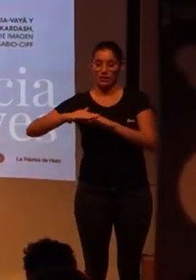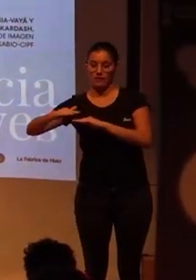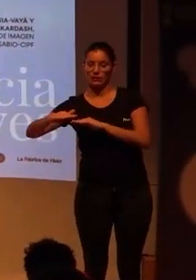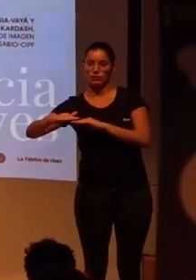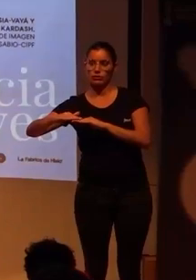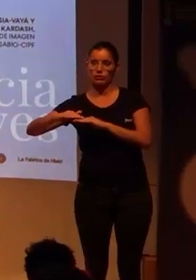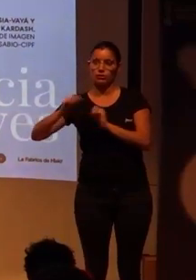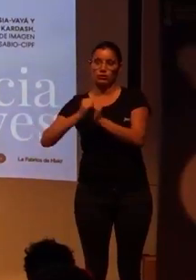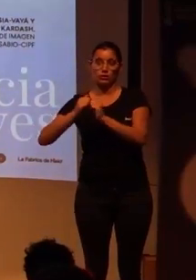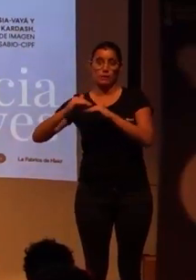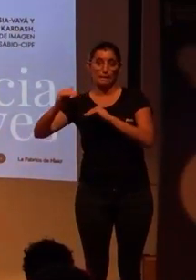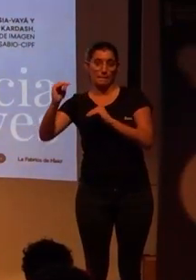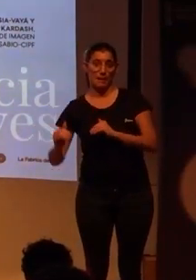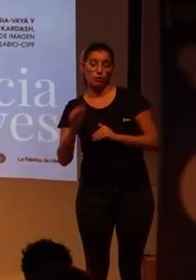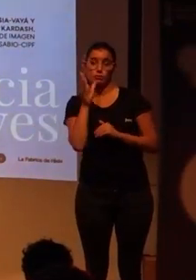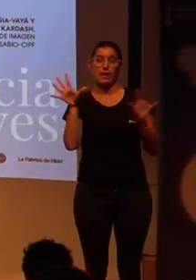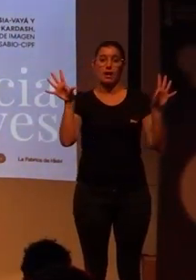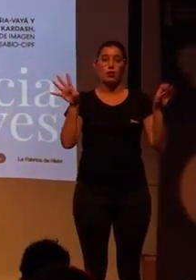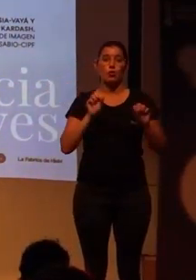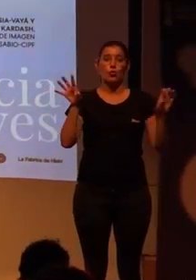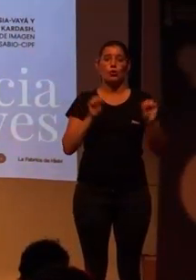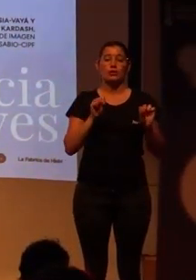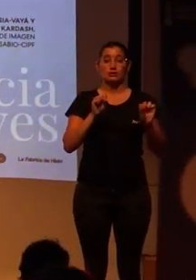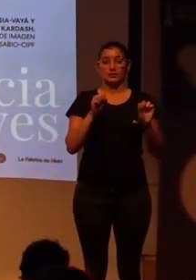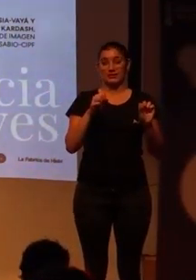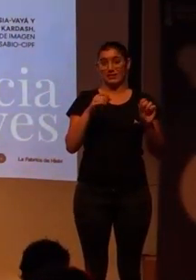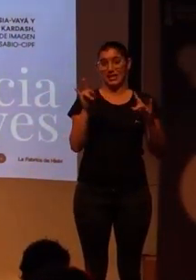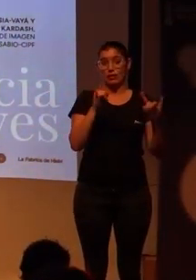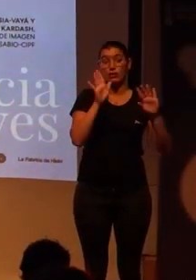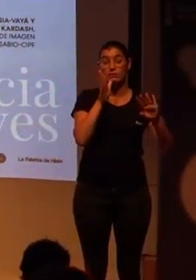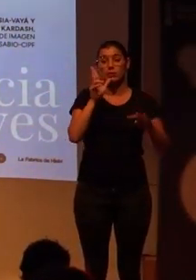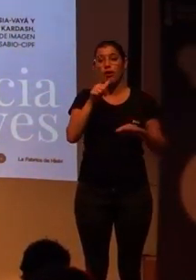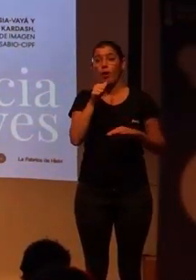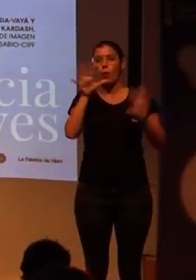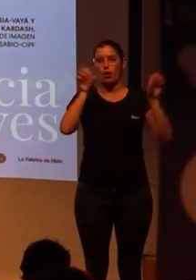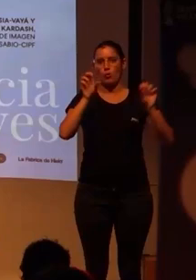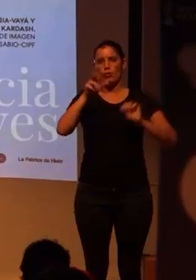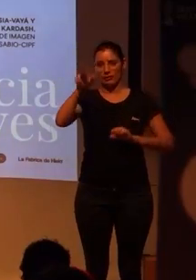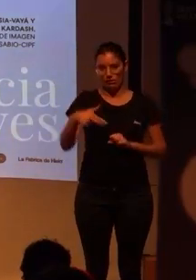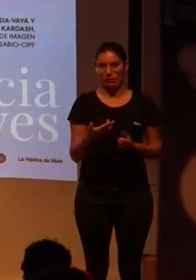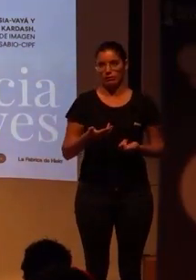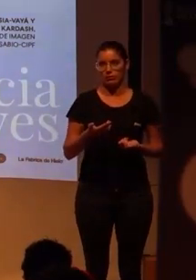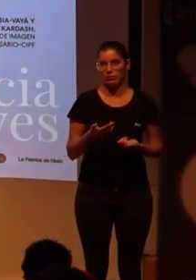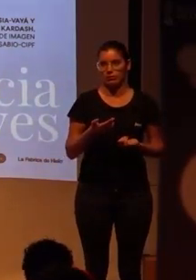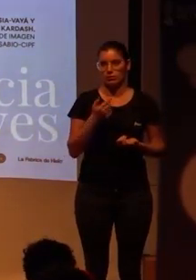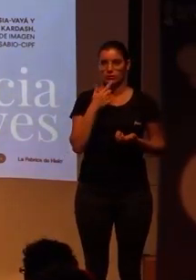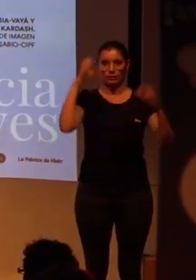greater absorption of radiation and also of water, the water that allows there to be,